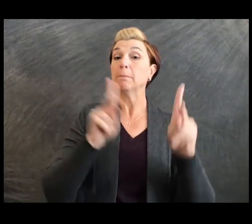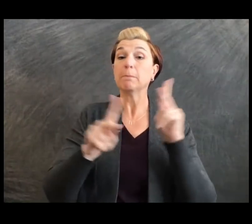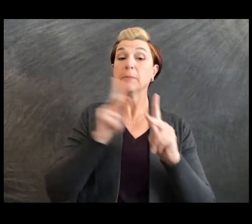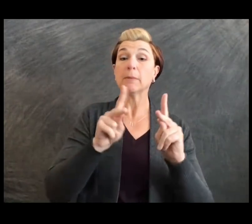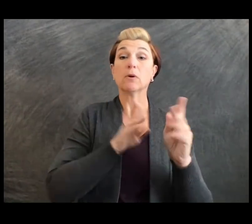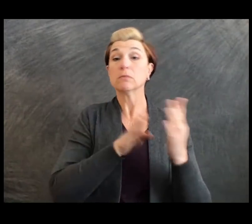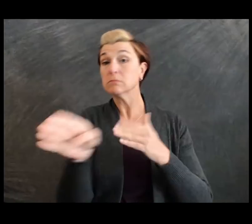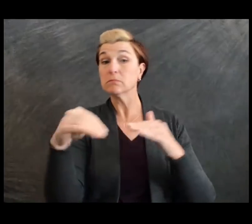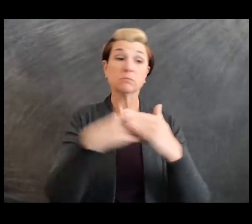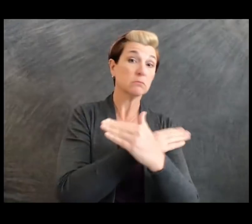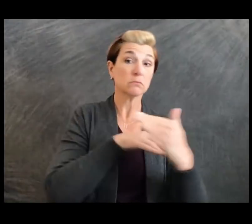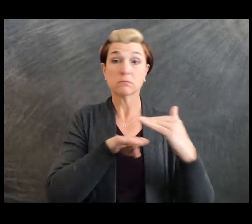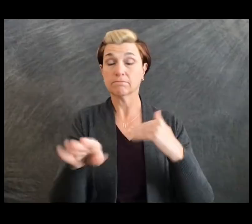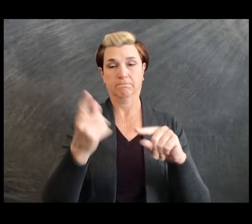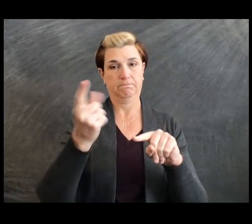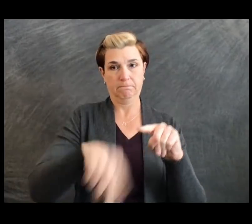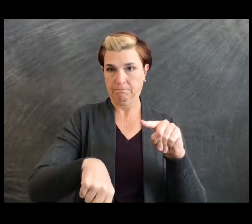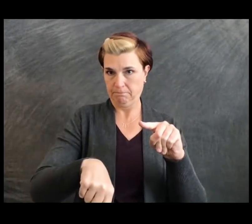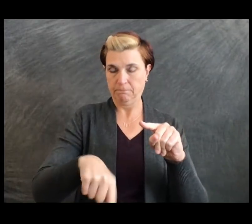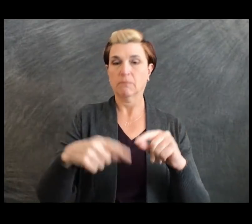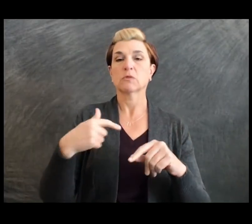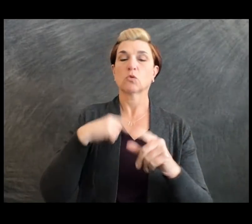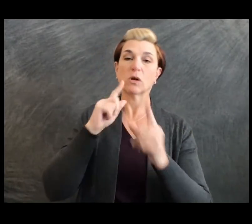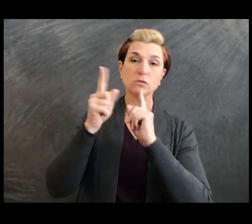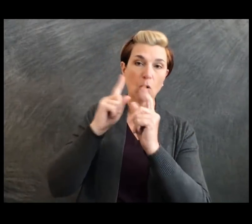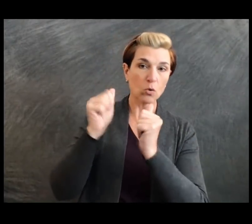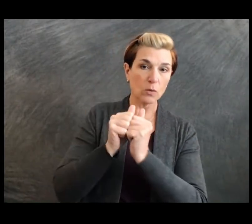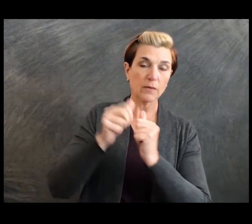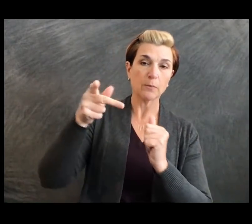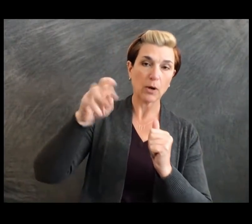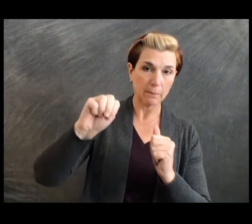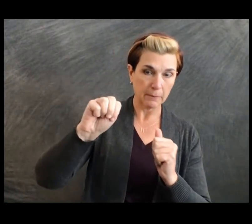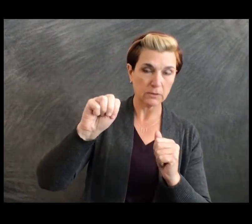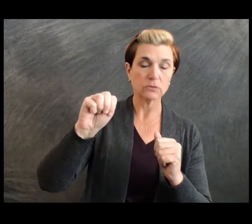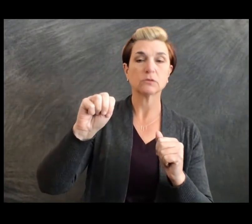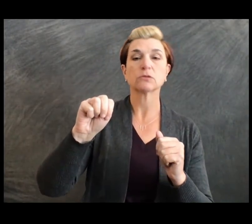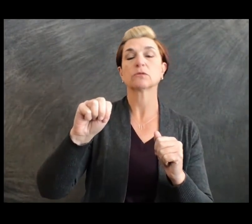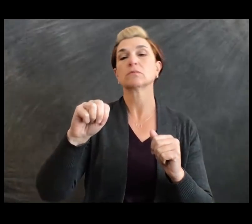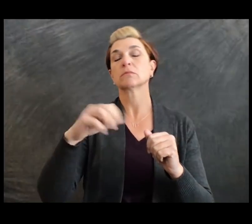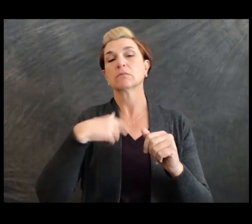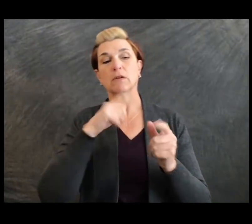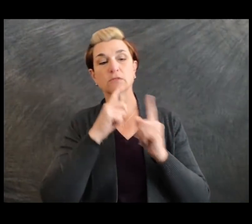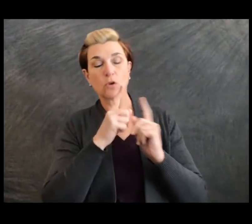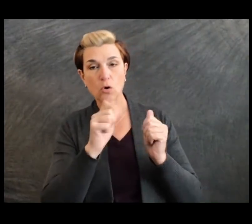with President Lopez Obrador and we talked about joint measures that